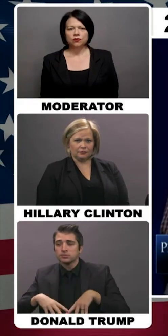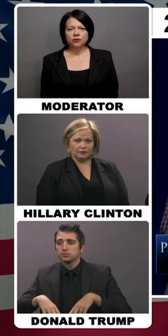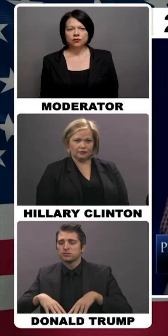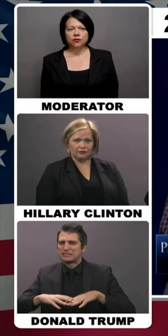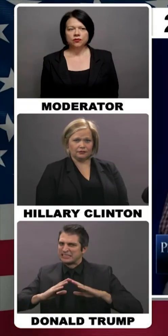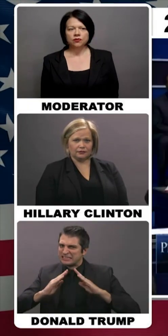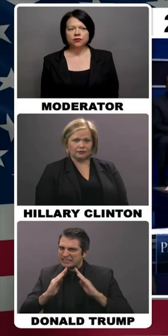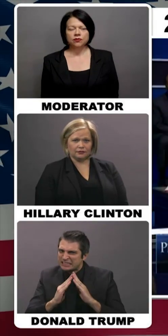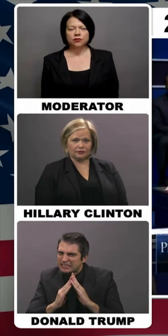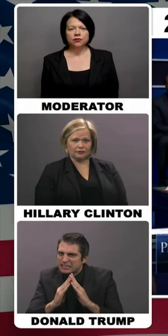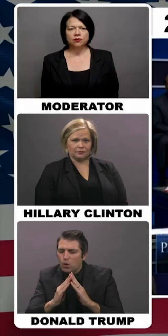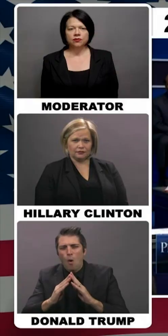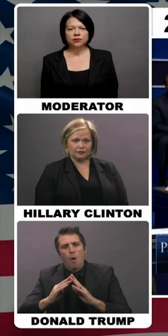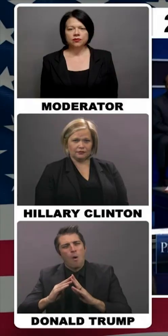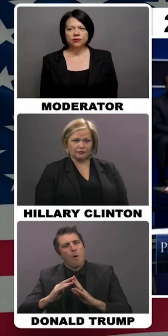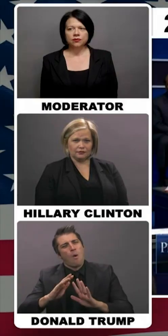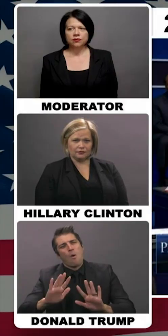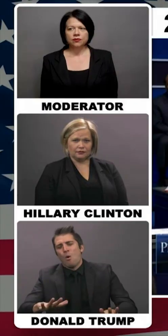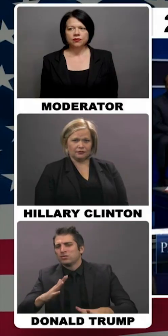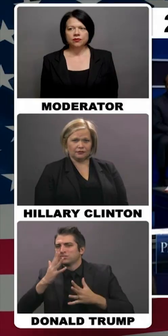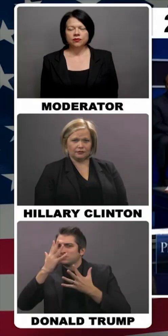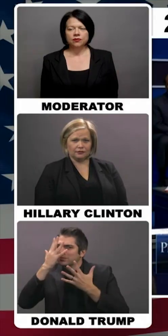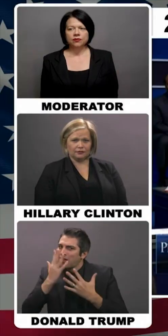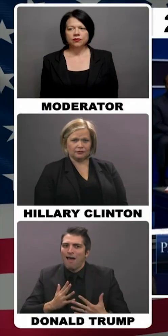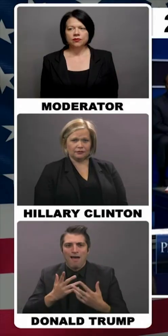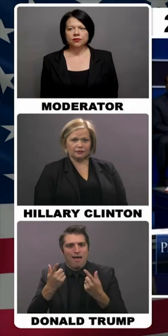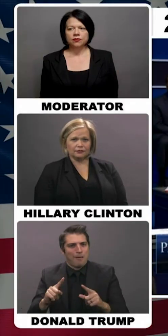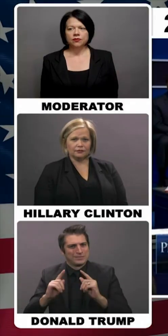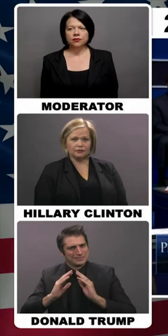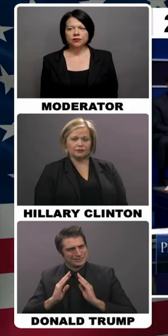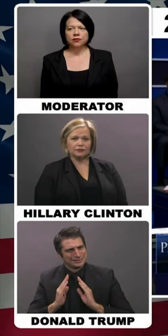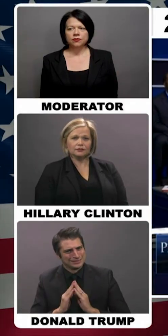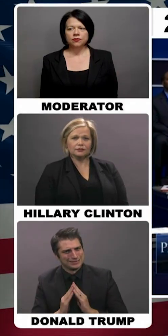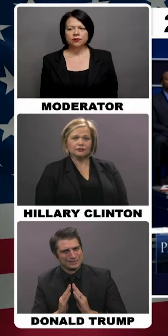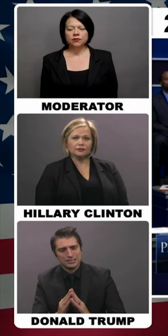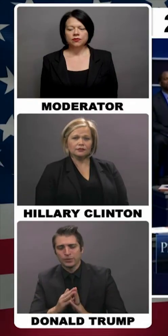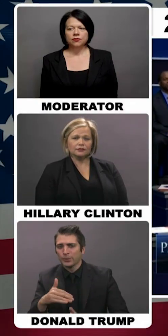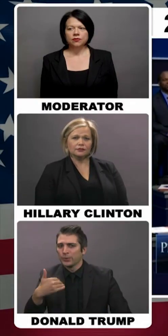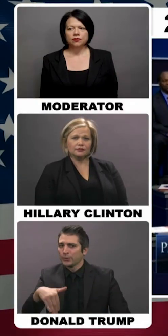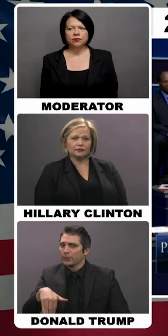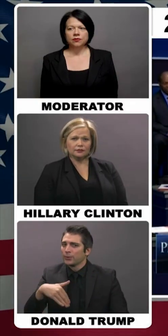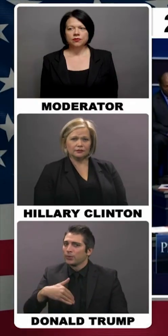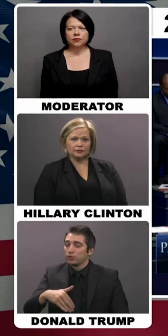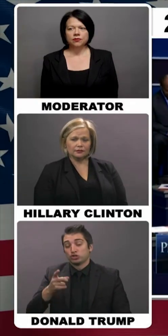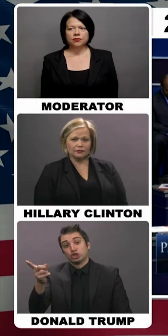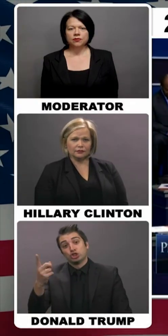devastating what's happening to our inner cities. She's been talking about it for years as usual. She talks about it, nothing happens.